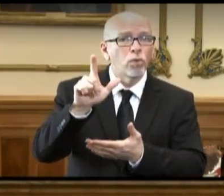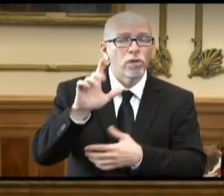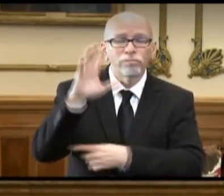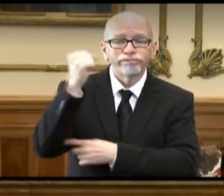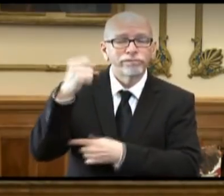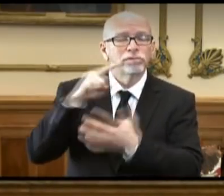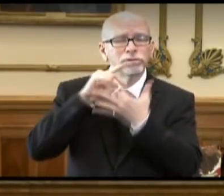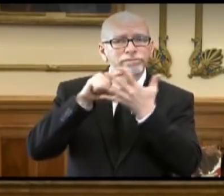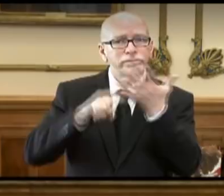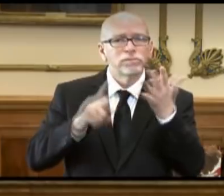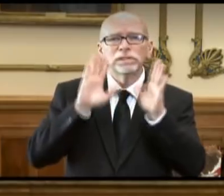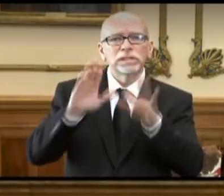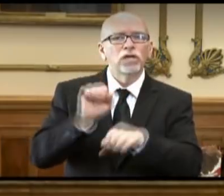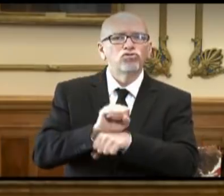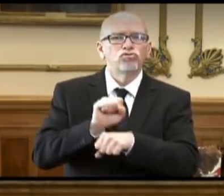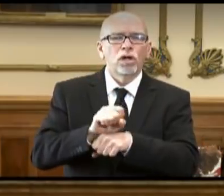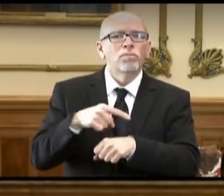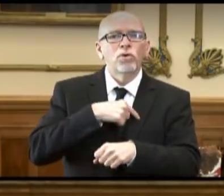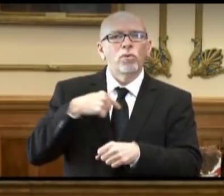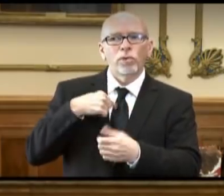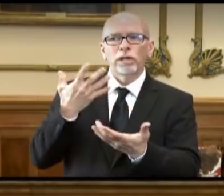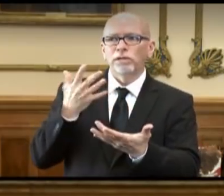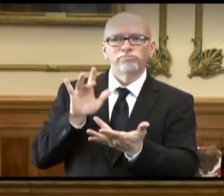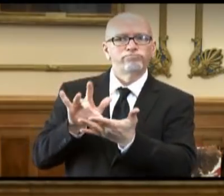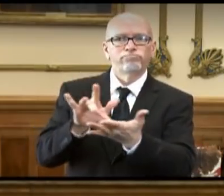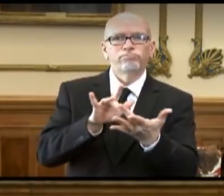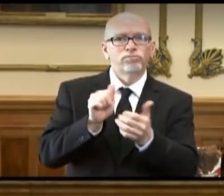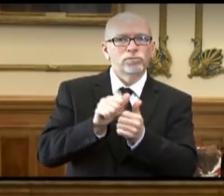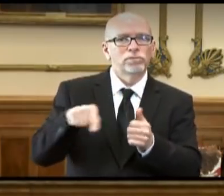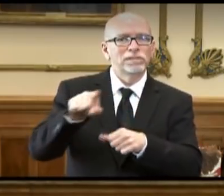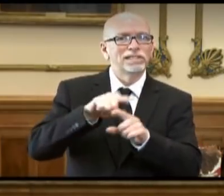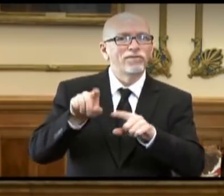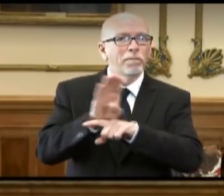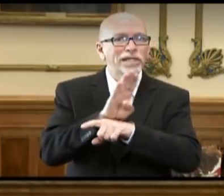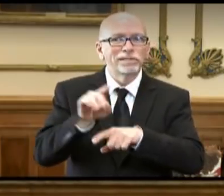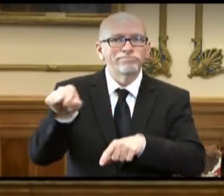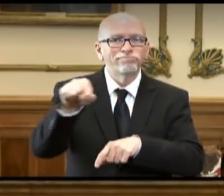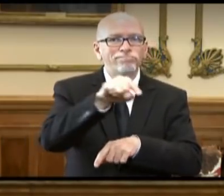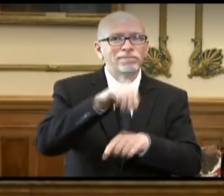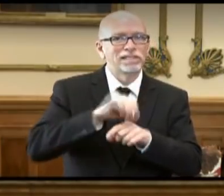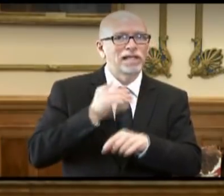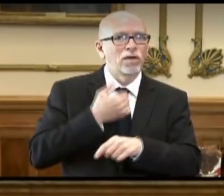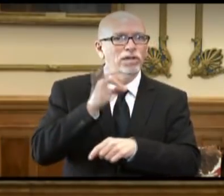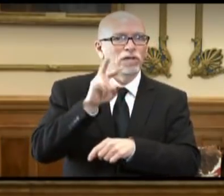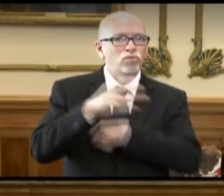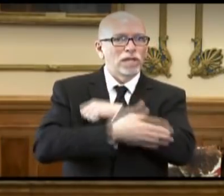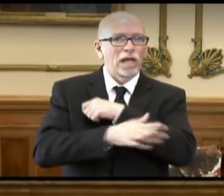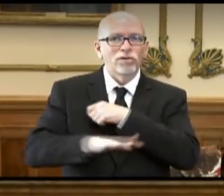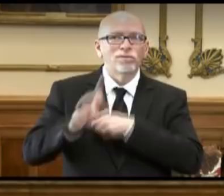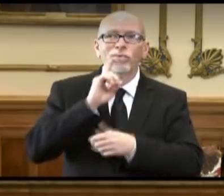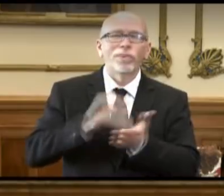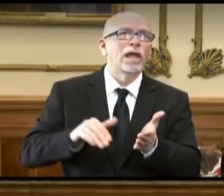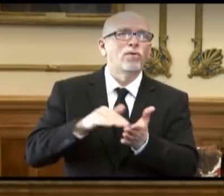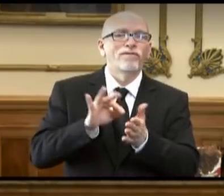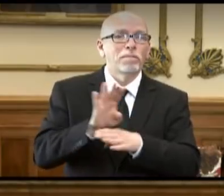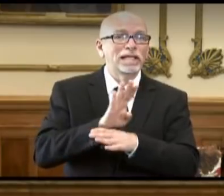YOU CREATE JOBS AND HAVE SET RECORDS FOR WAGES, JOBS, CAPITAL